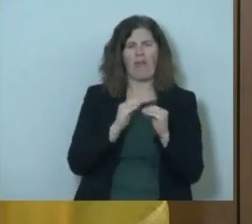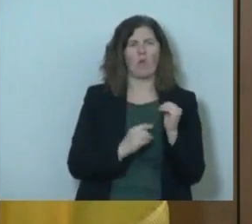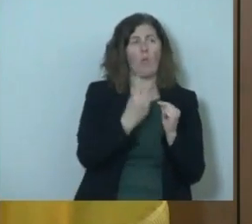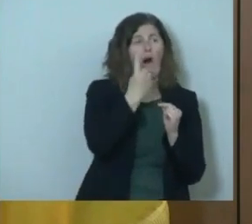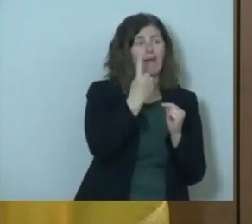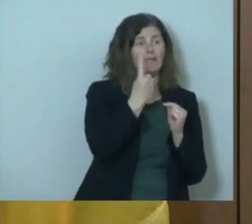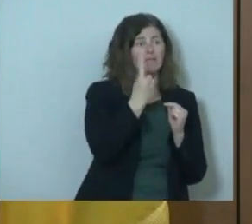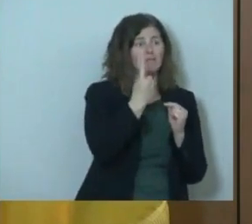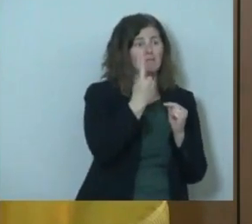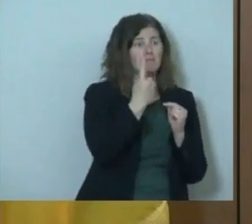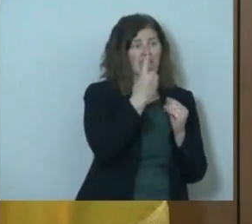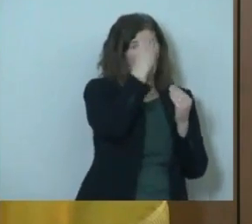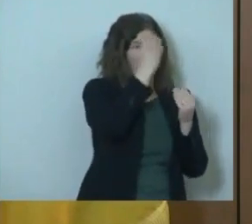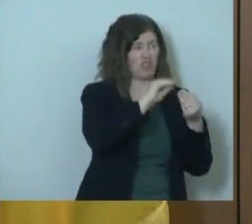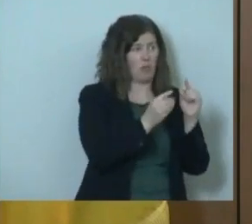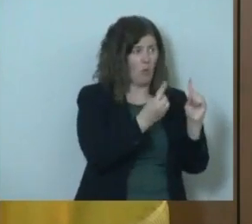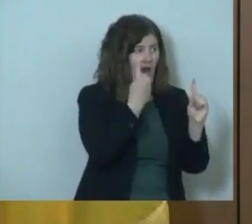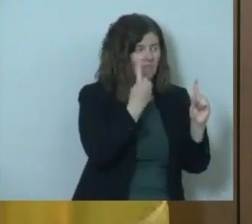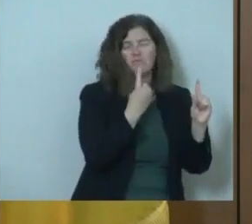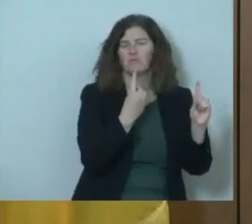NOT EVERYONE HAS THE SAME MEASURES.